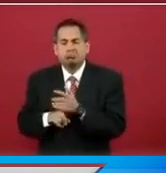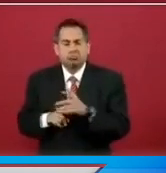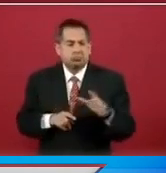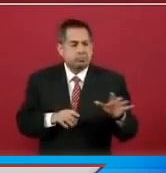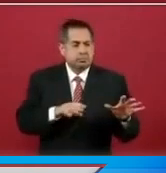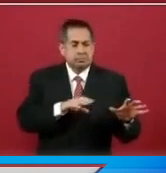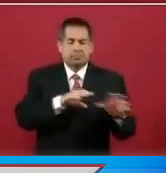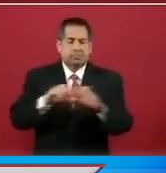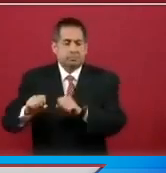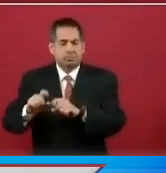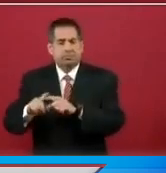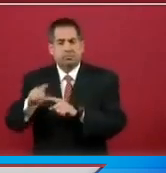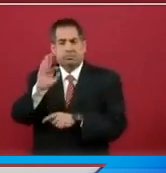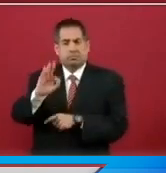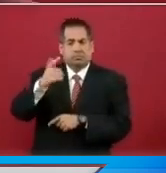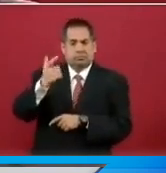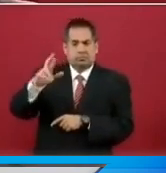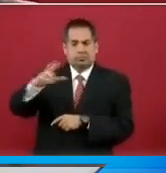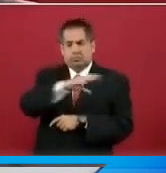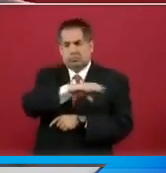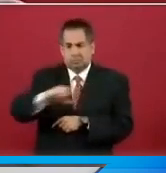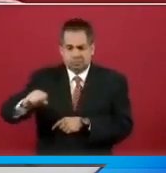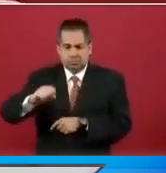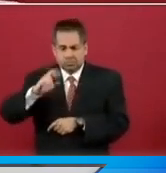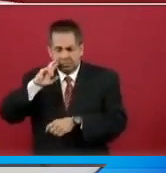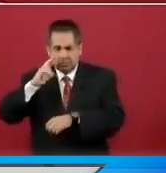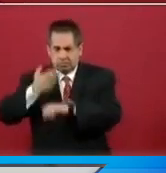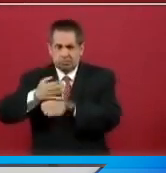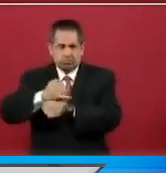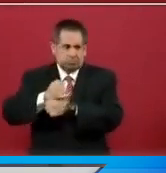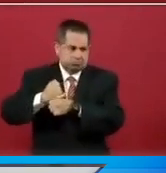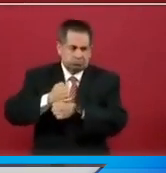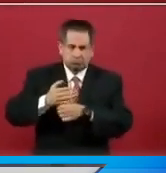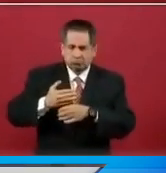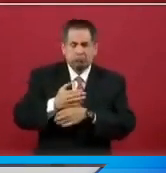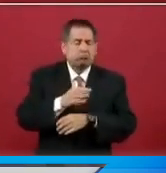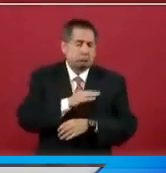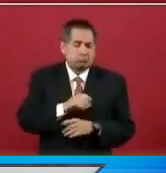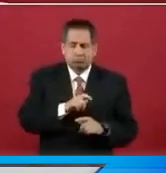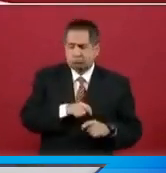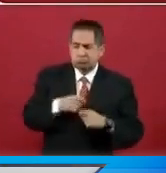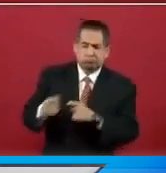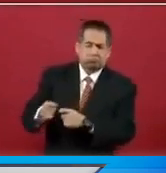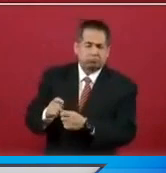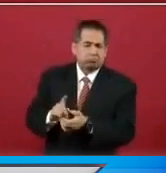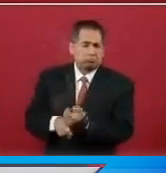eliminating the impositions from the Government Send obeying, asking people, that's Democracy